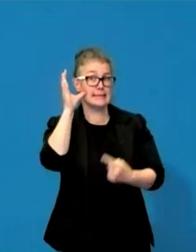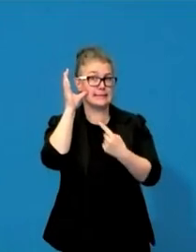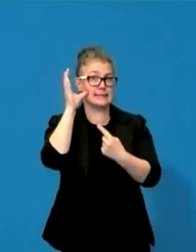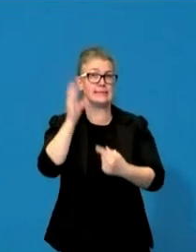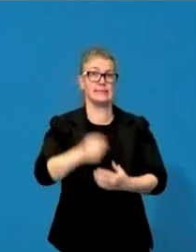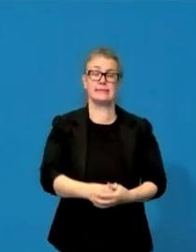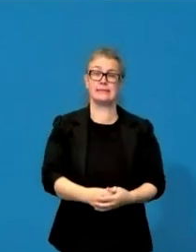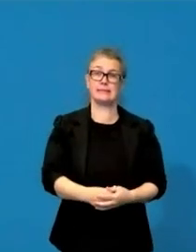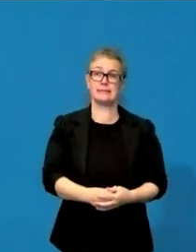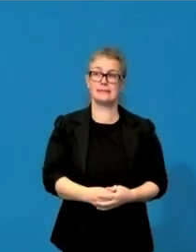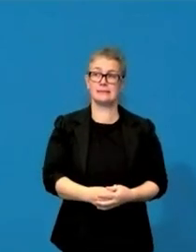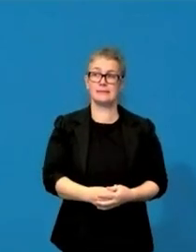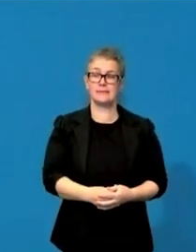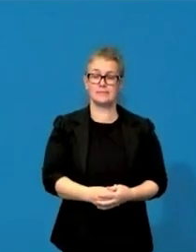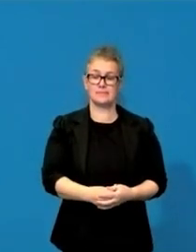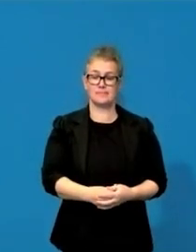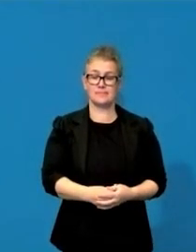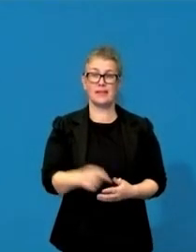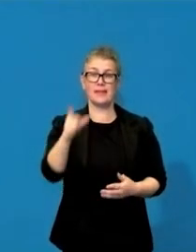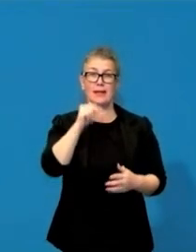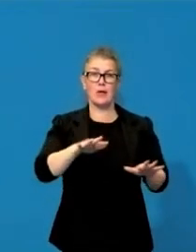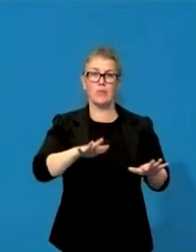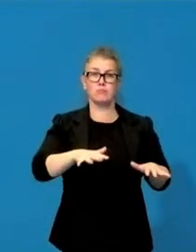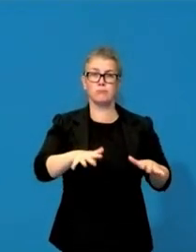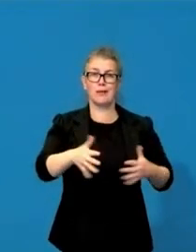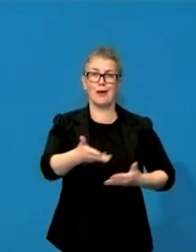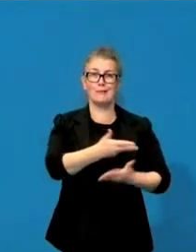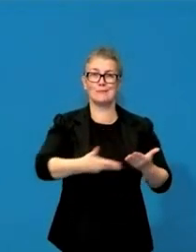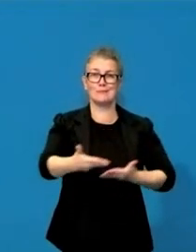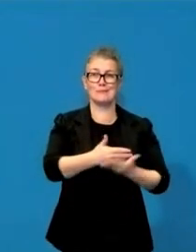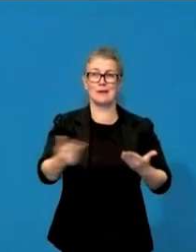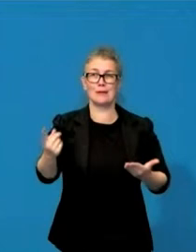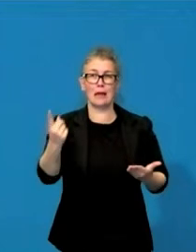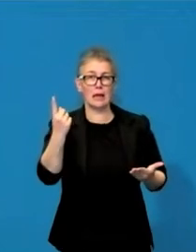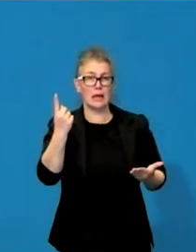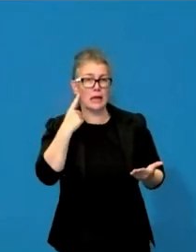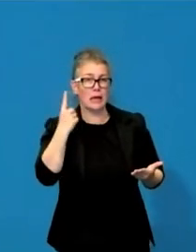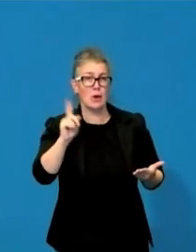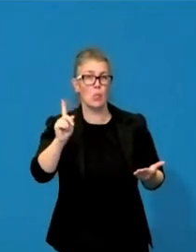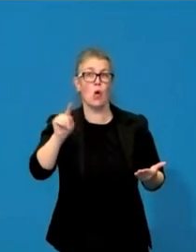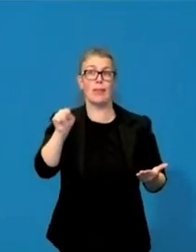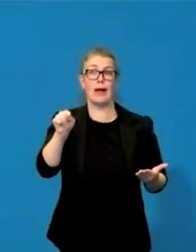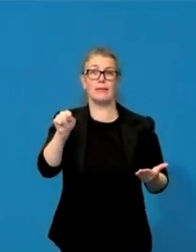You know. They can hear that noise in the background but then until they hear what that noise is, you know.